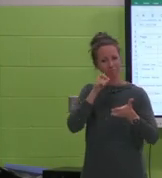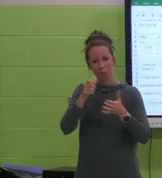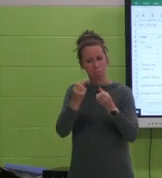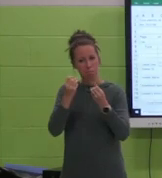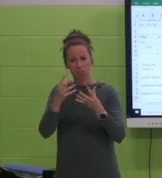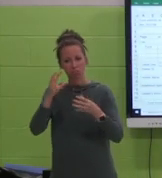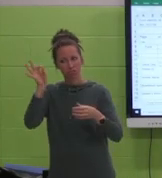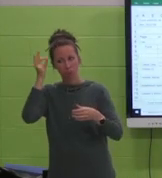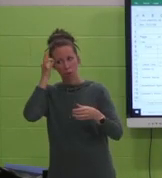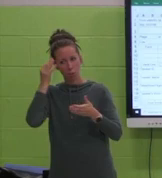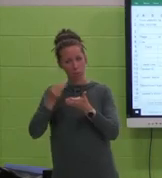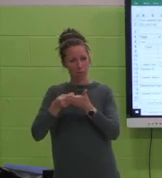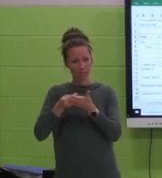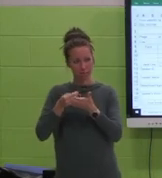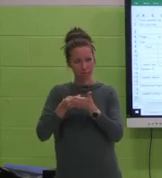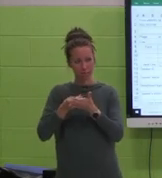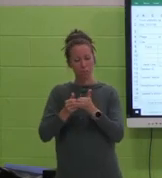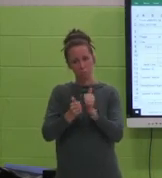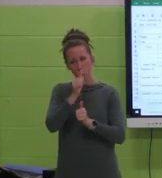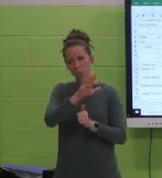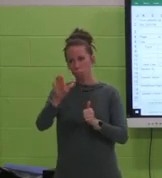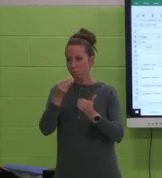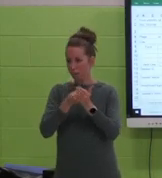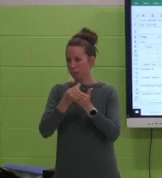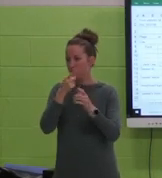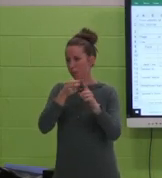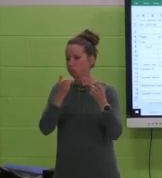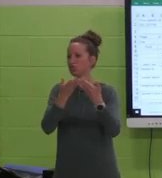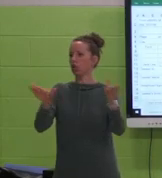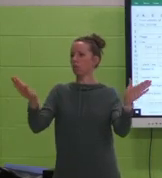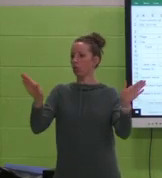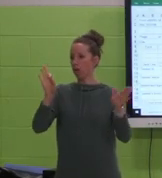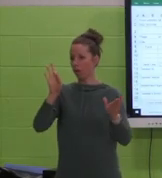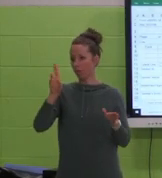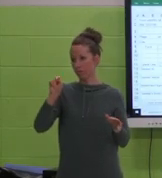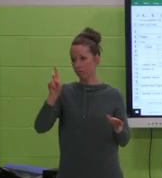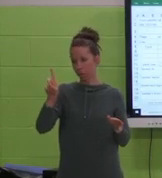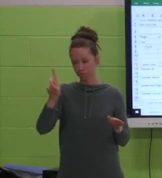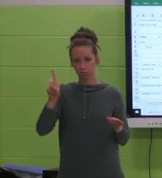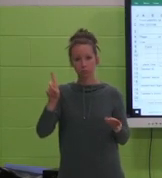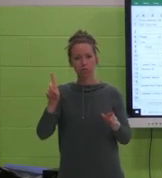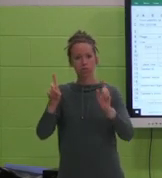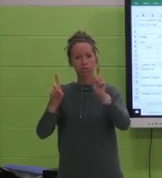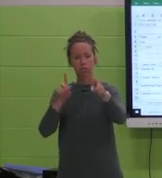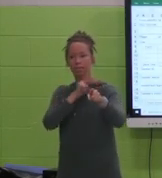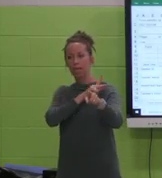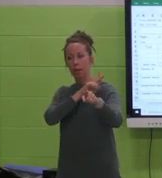um so mostly most of your money is coming from general fund um yes ma'am well I use a lot of